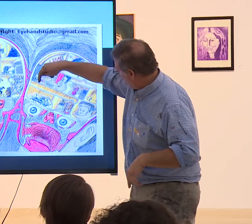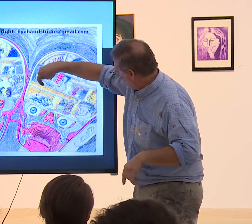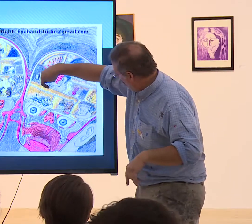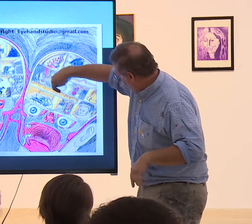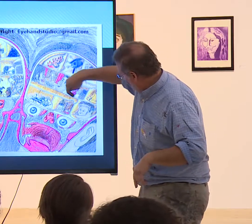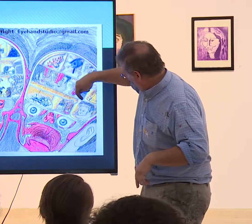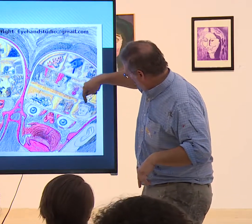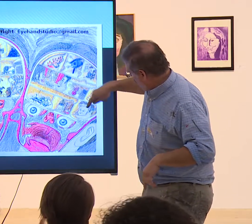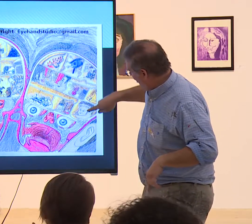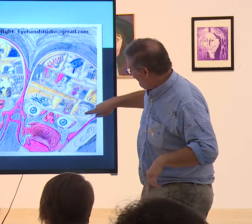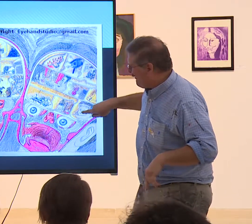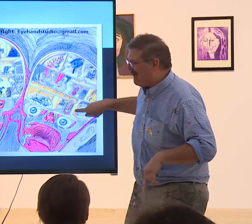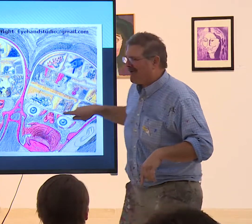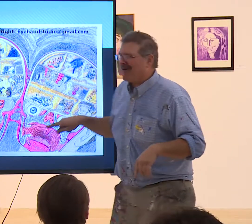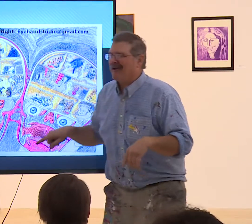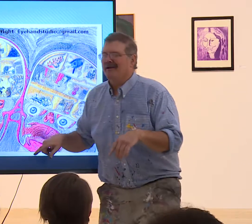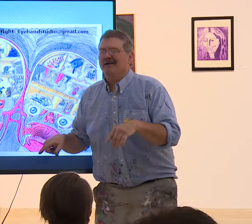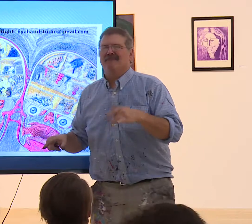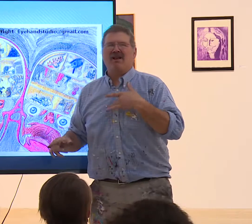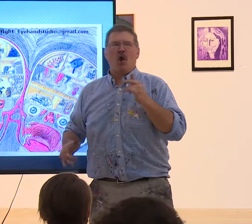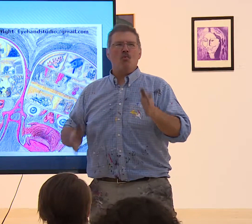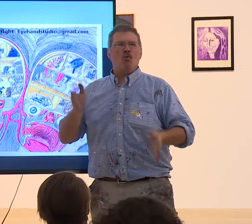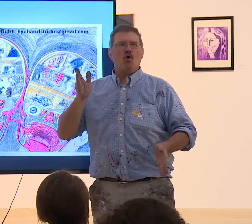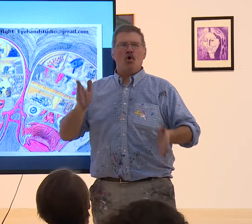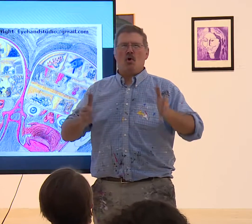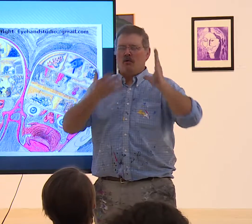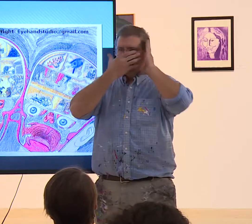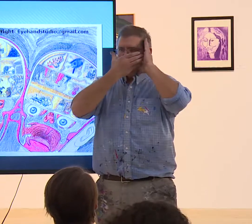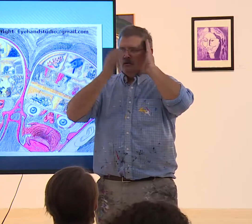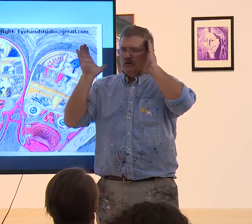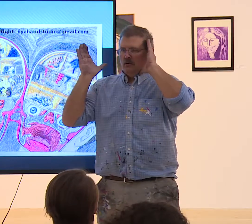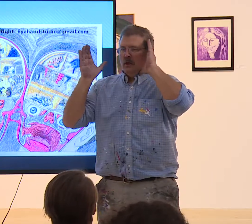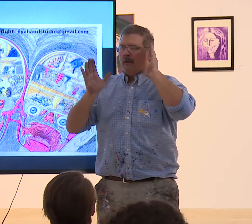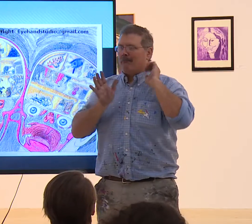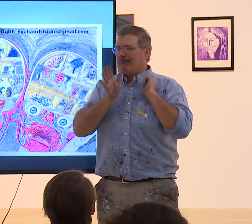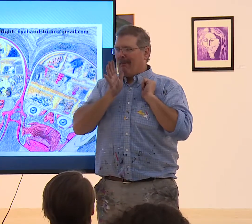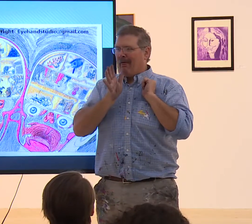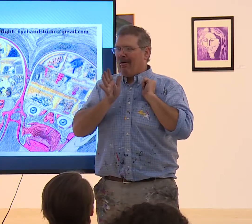but my mother grieving because her child was deaf.